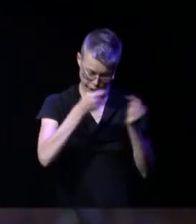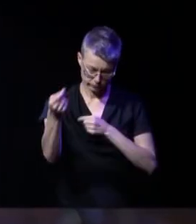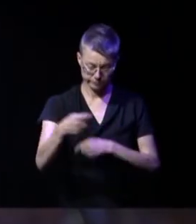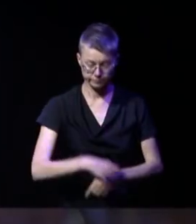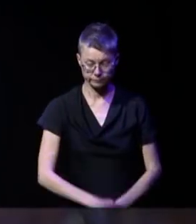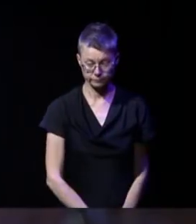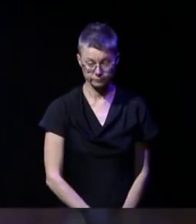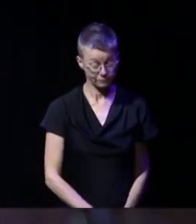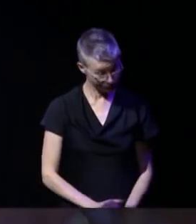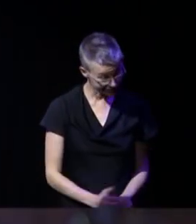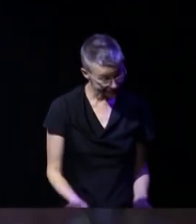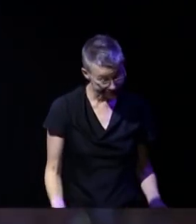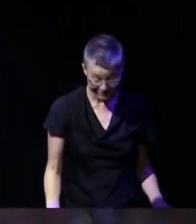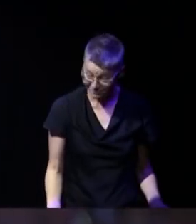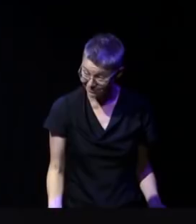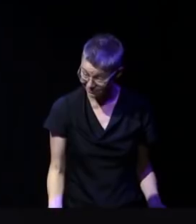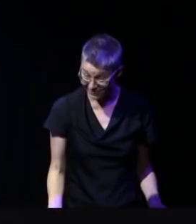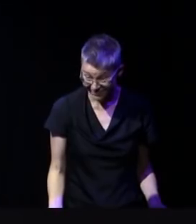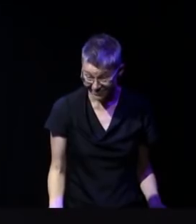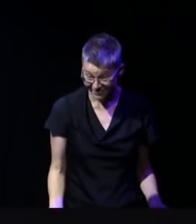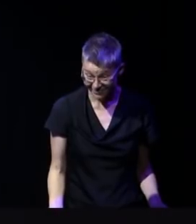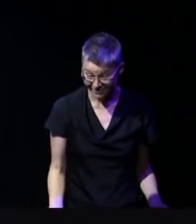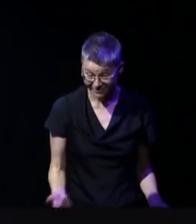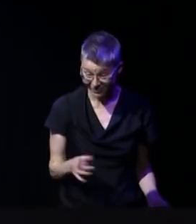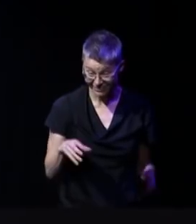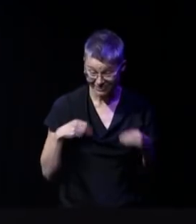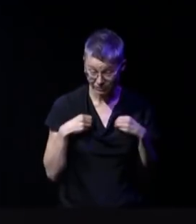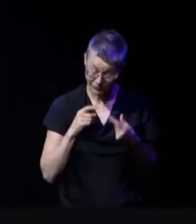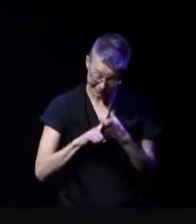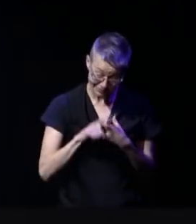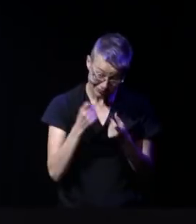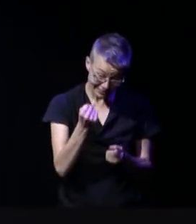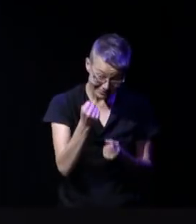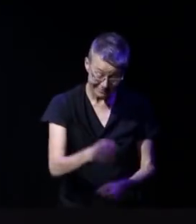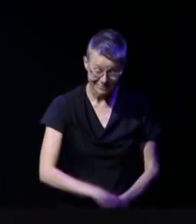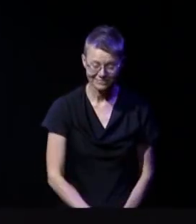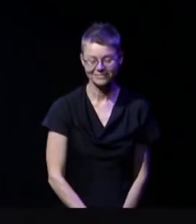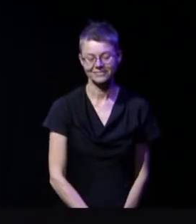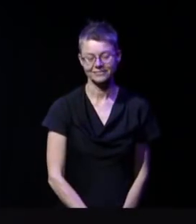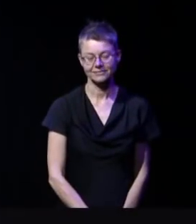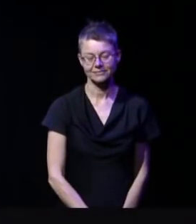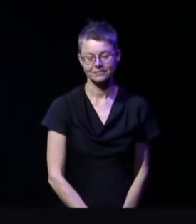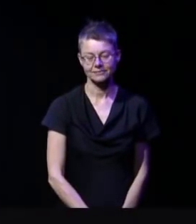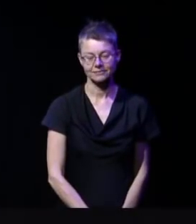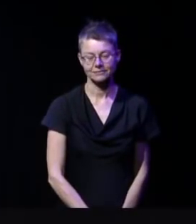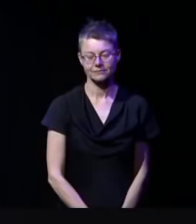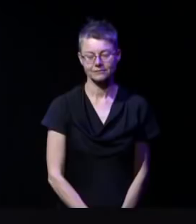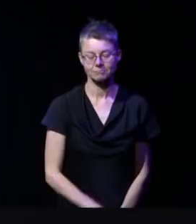We haven't. We keep fighting. And so I think it is not as hard as we think